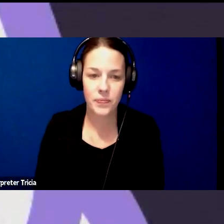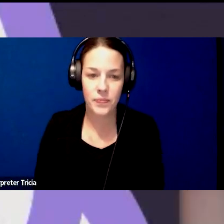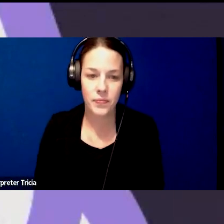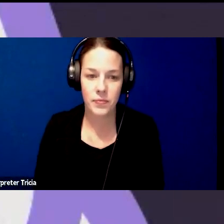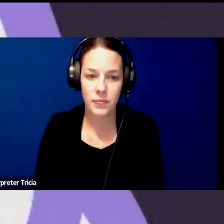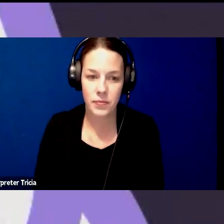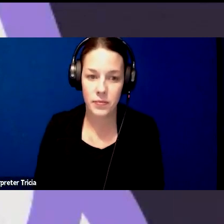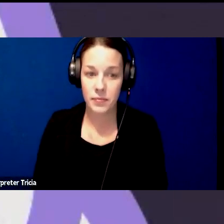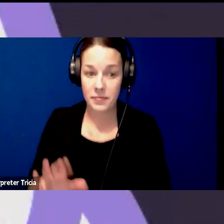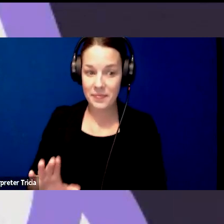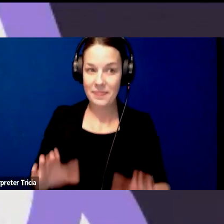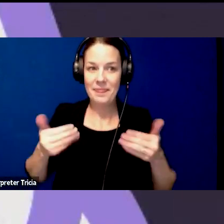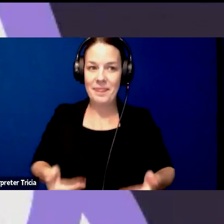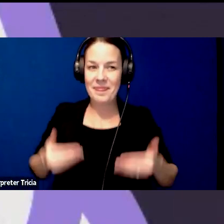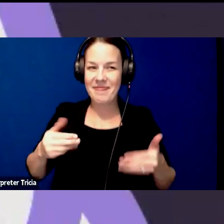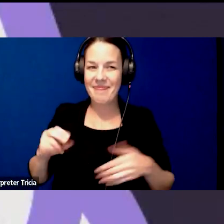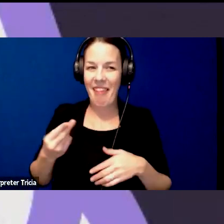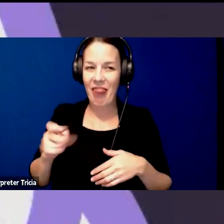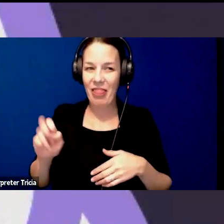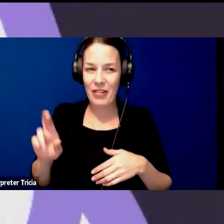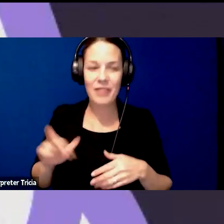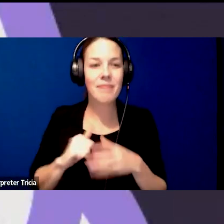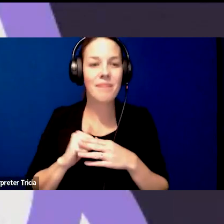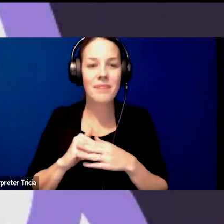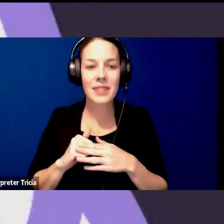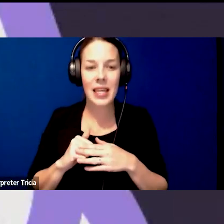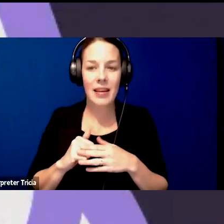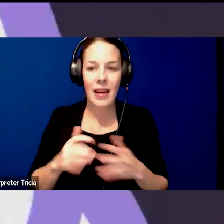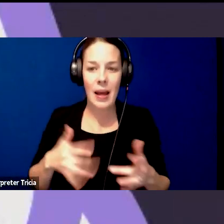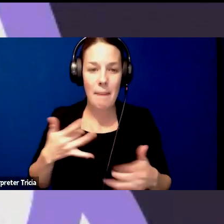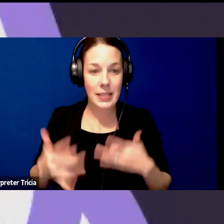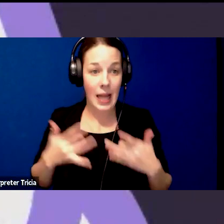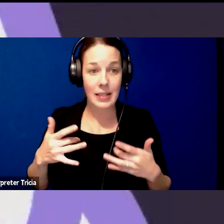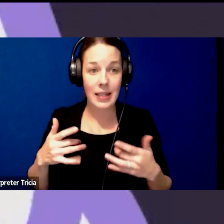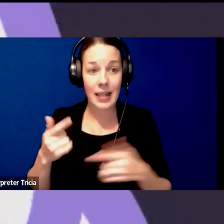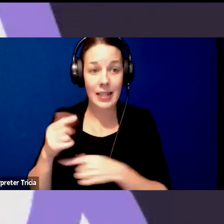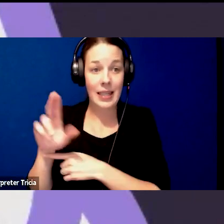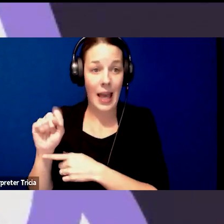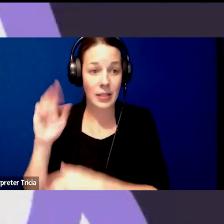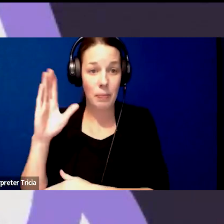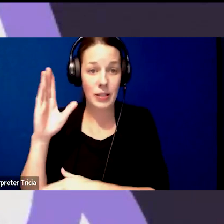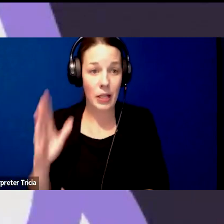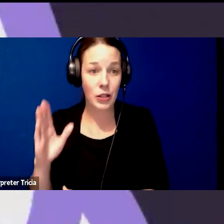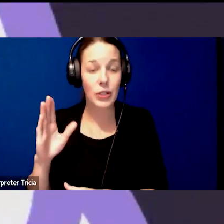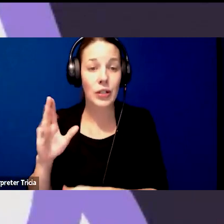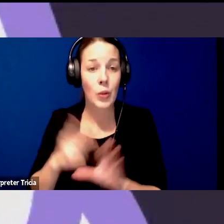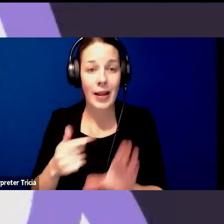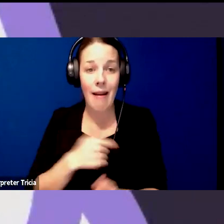Oh, this is Heather speaking. I'm excited to have our guest presenter join us, Ariel Shelton.